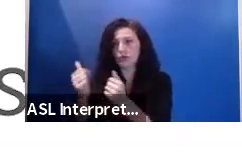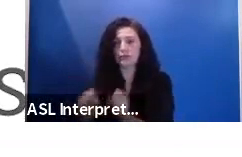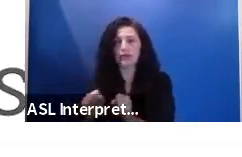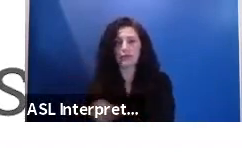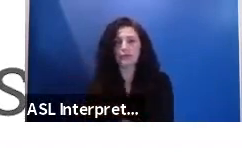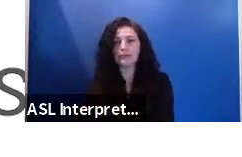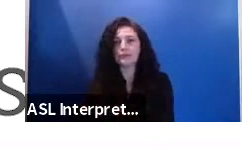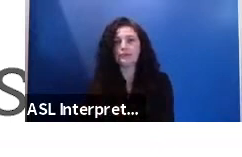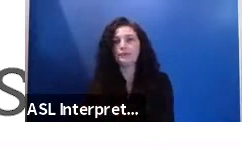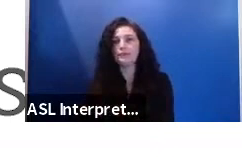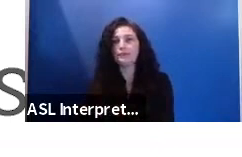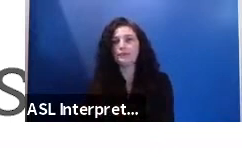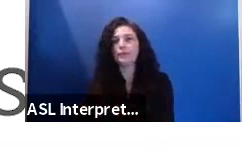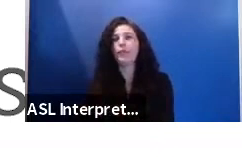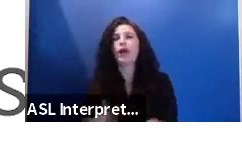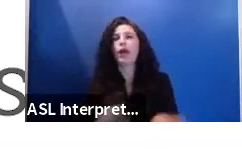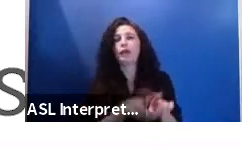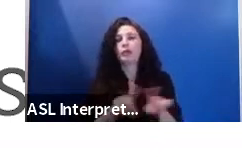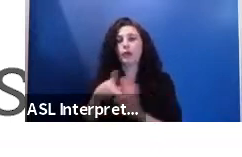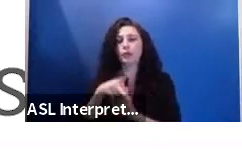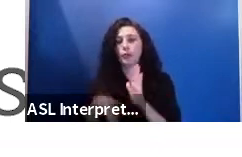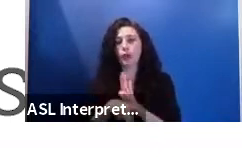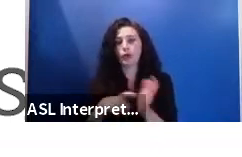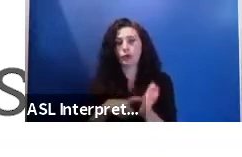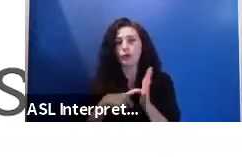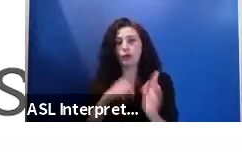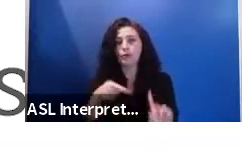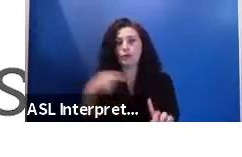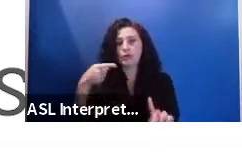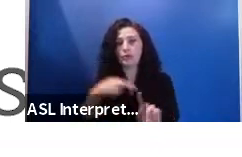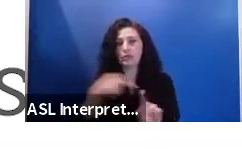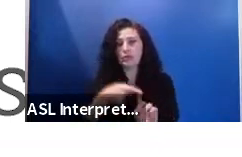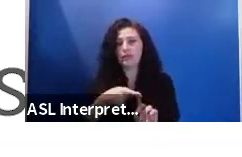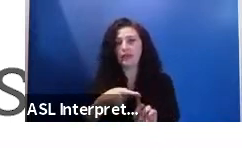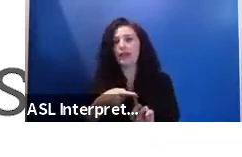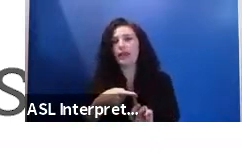In addition, there are protocols requiring that specific makeup and hair tools be assigned to each performer